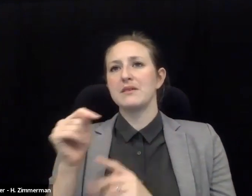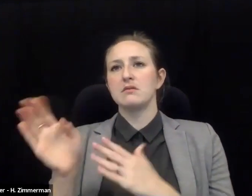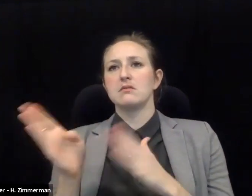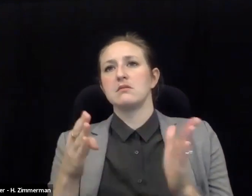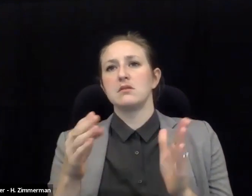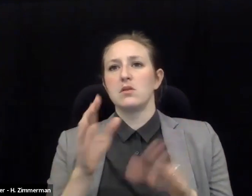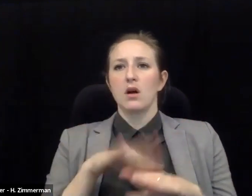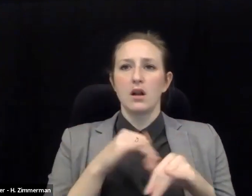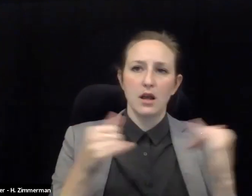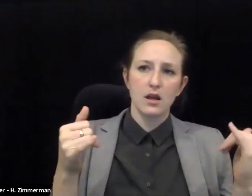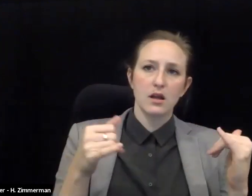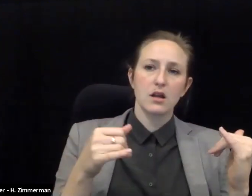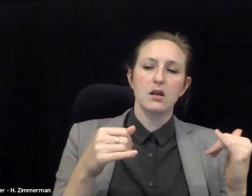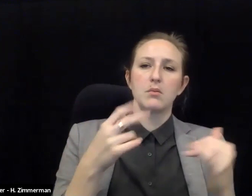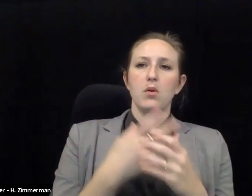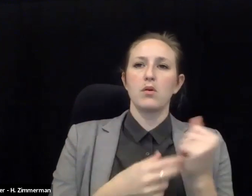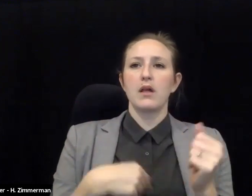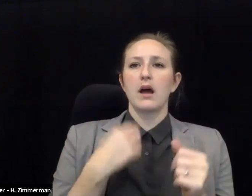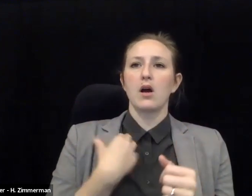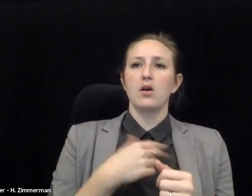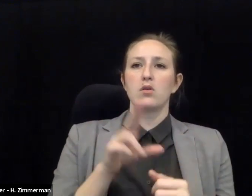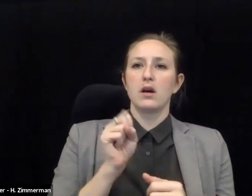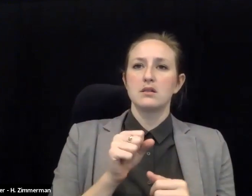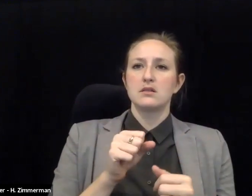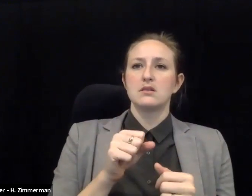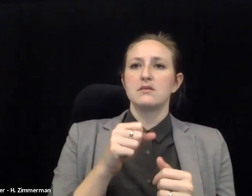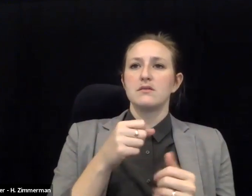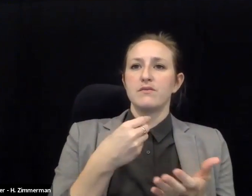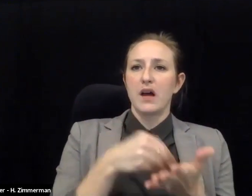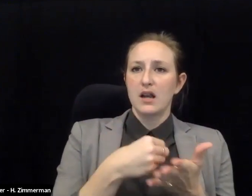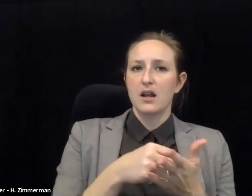our USG funded and then the cancellation of the in person experiment programming.